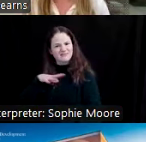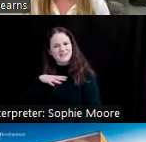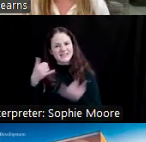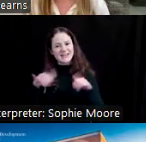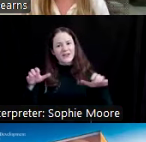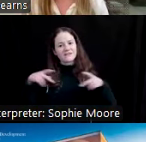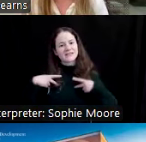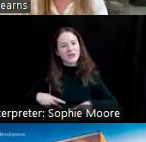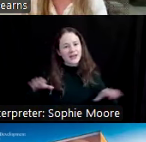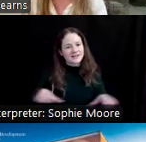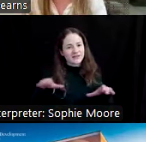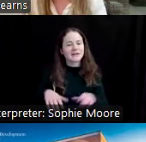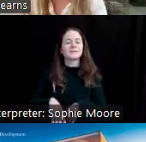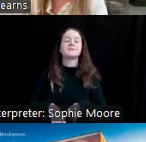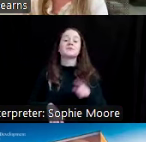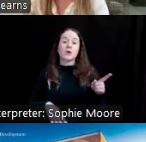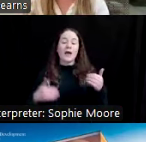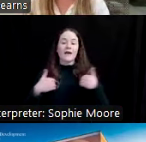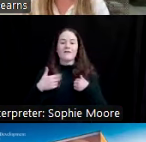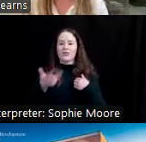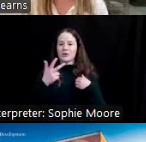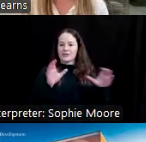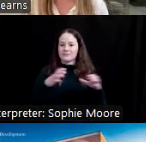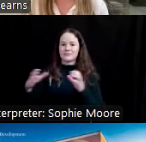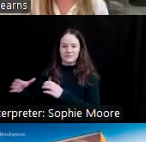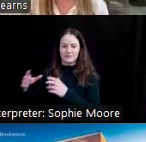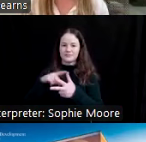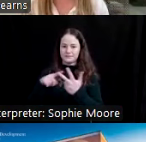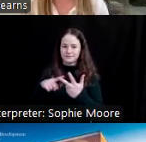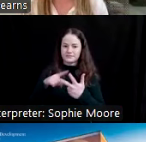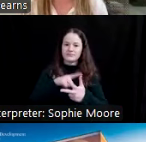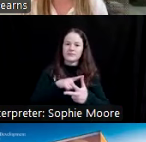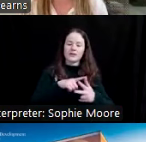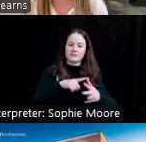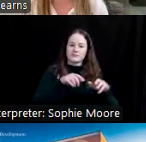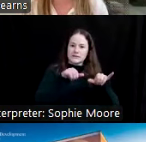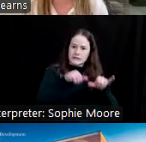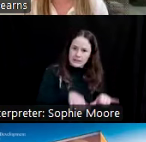to vigorous. So for us to realize the health benefits of physical activity and